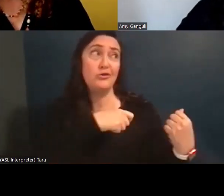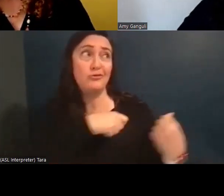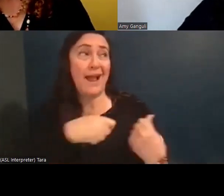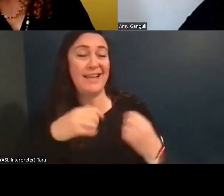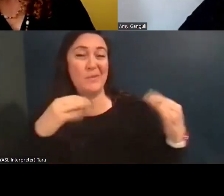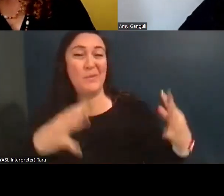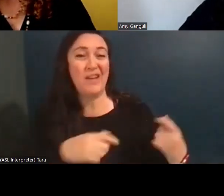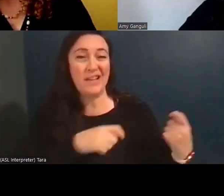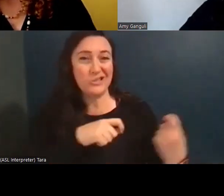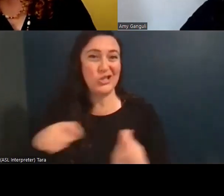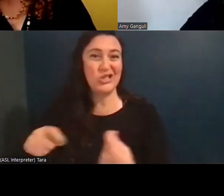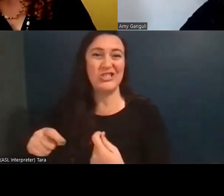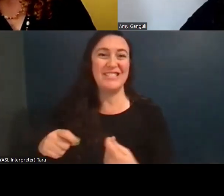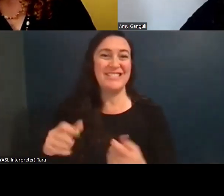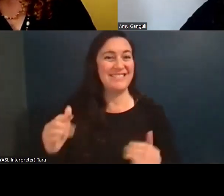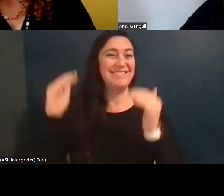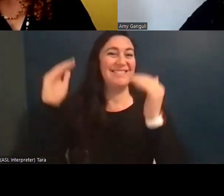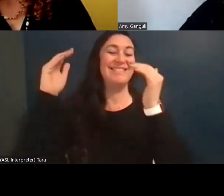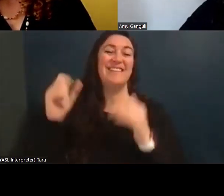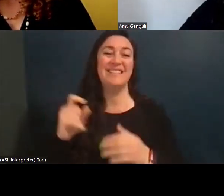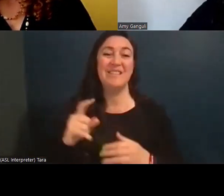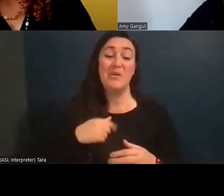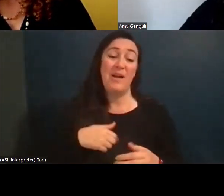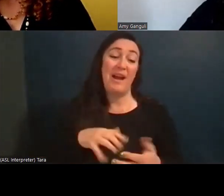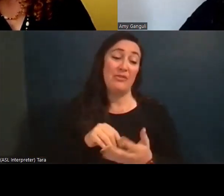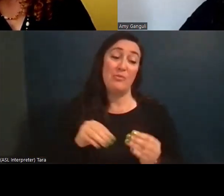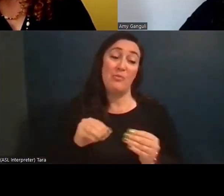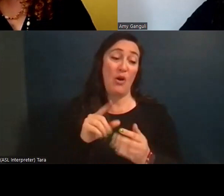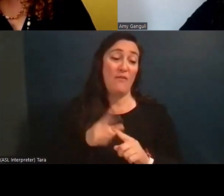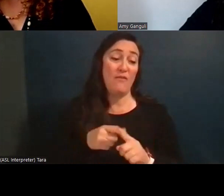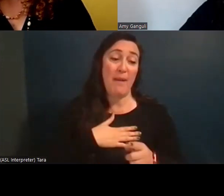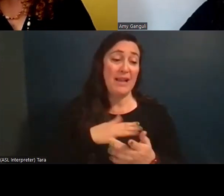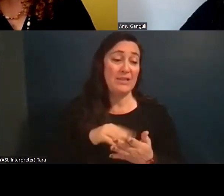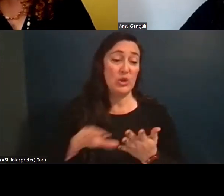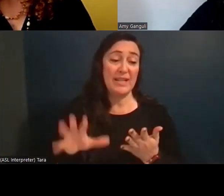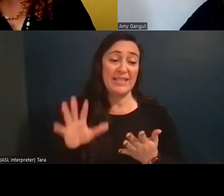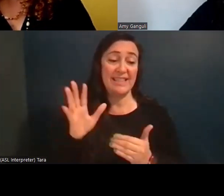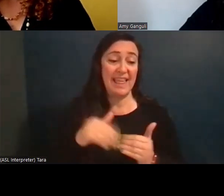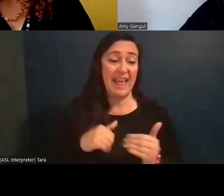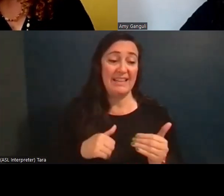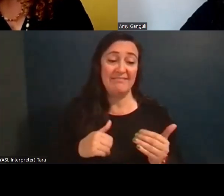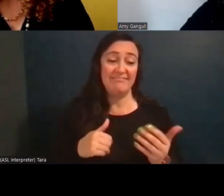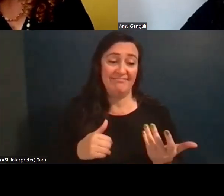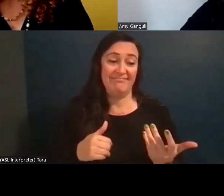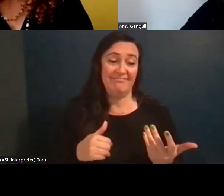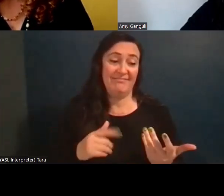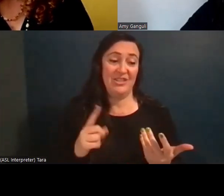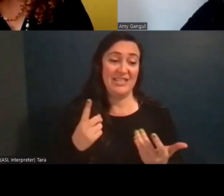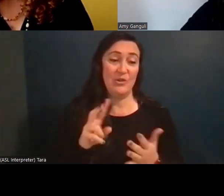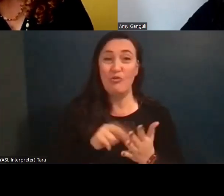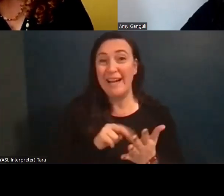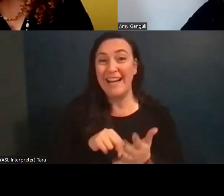You know, I certainly learn more from my students than than I do just reading on my own or sitting in my own little world.